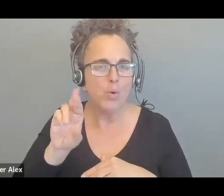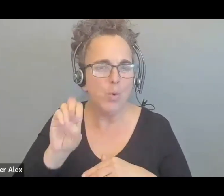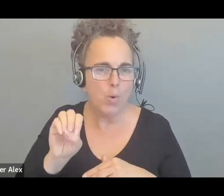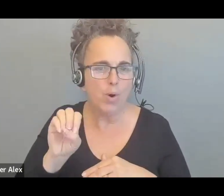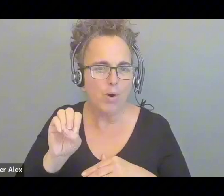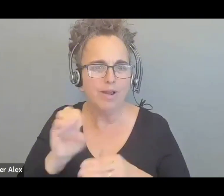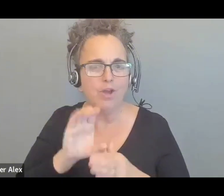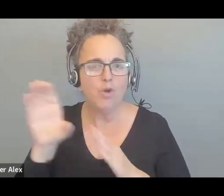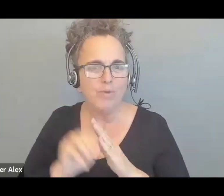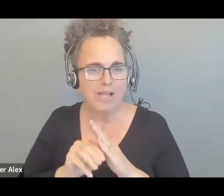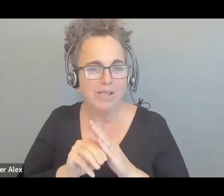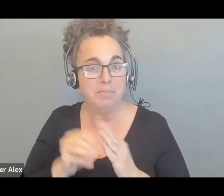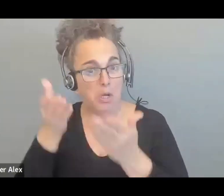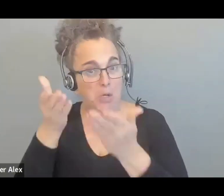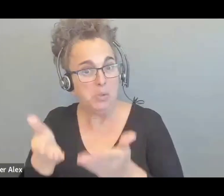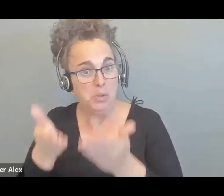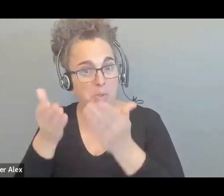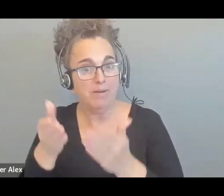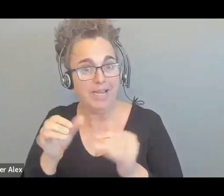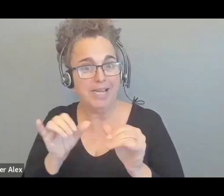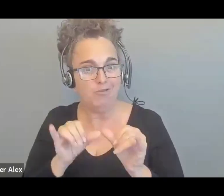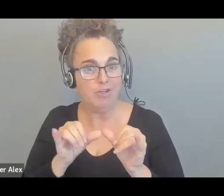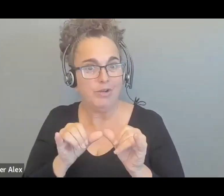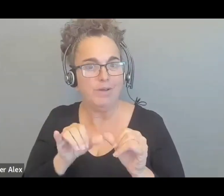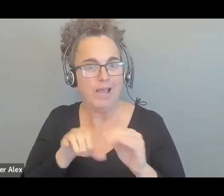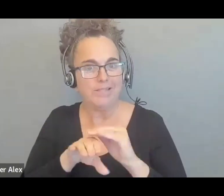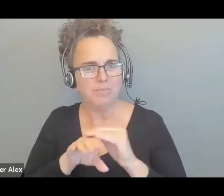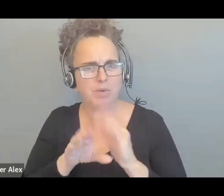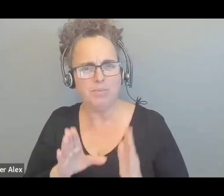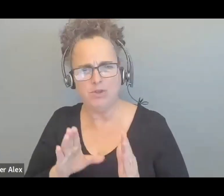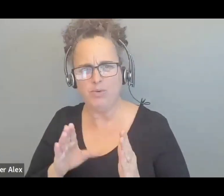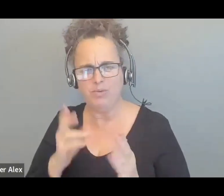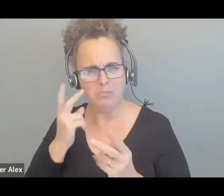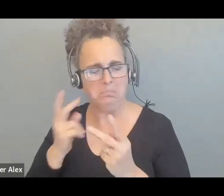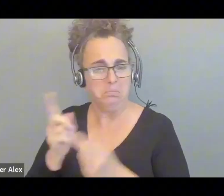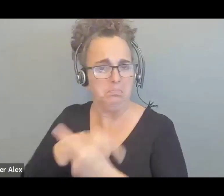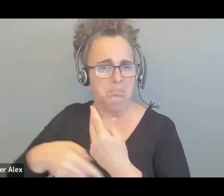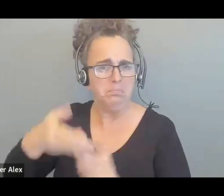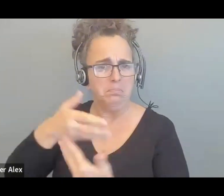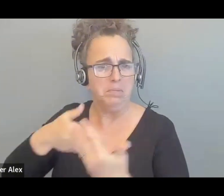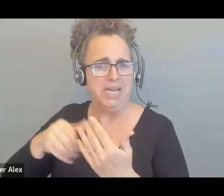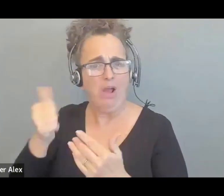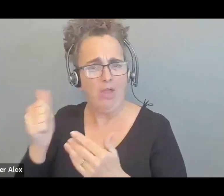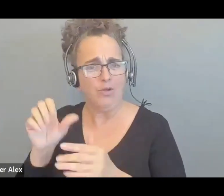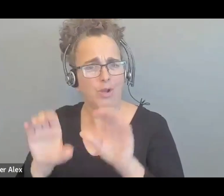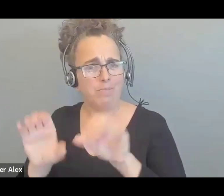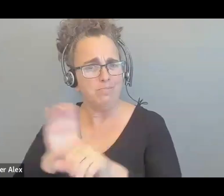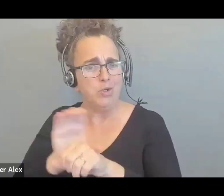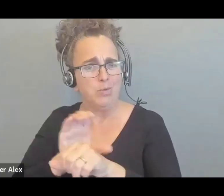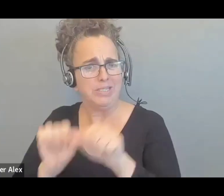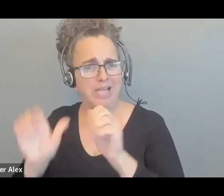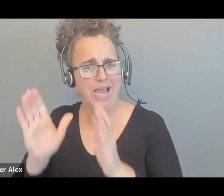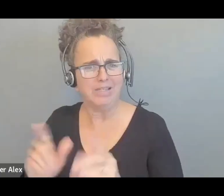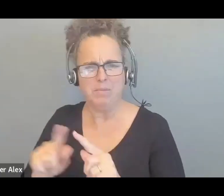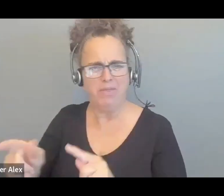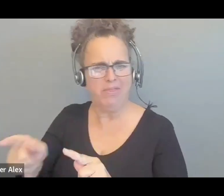and you're dealing with other, you know, computer science folks like yourself, Shyanne, but maybe they don't know anything about accessibility,